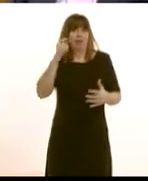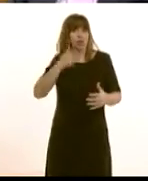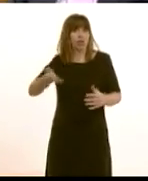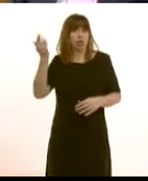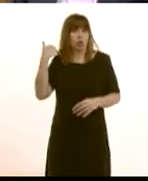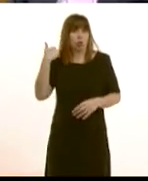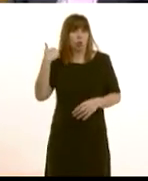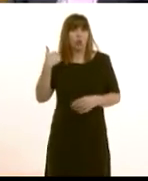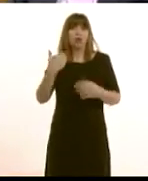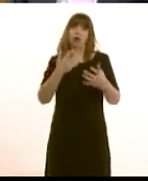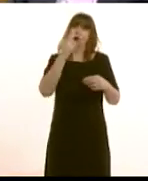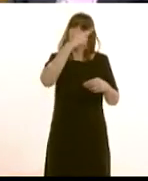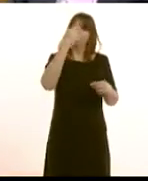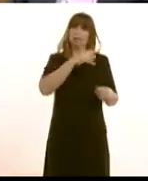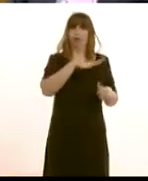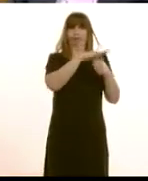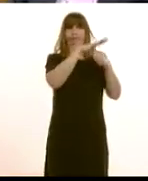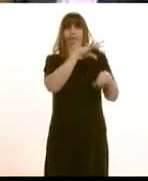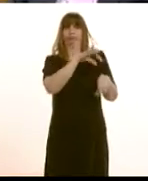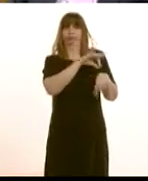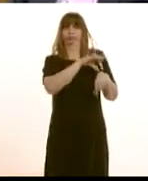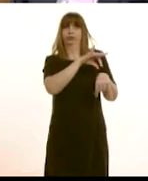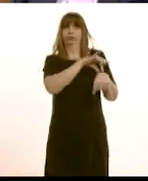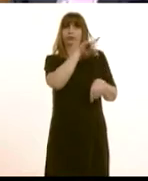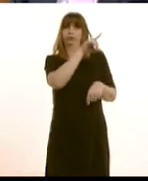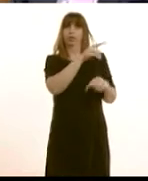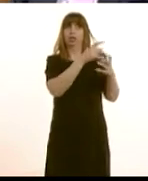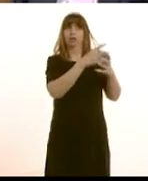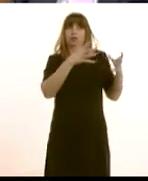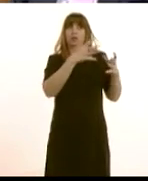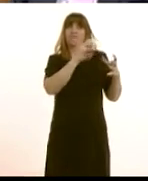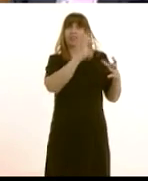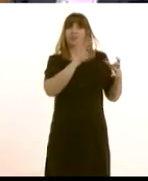hospital consultants working in the Welsh NHS increased by nearly 50 per cent between